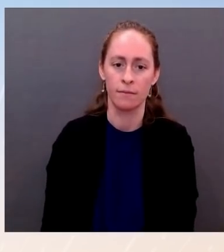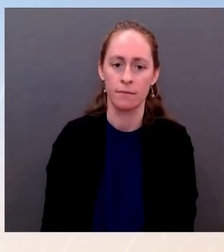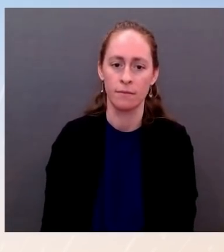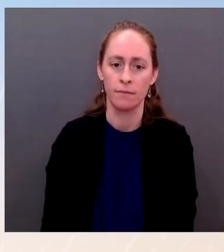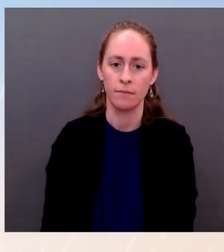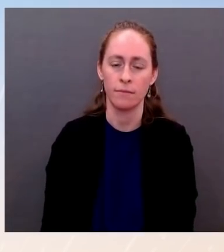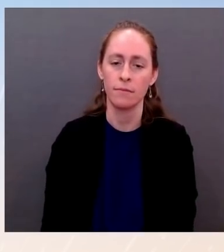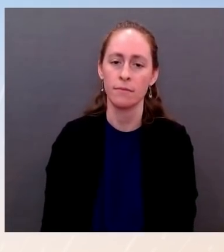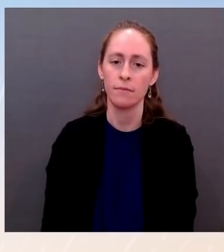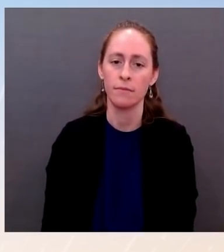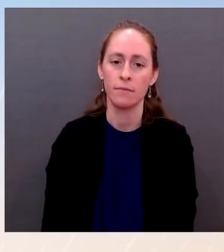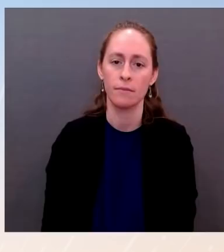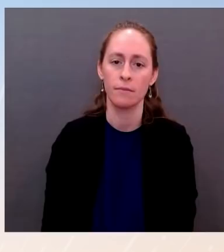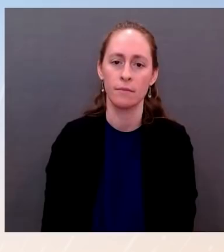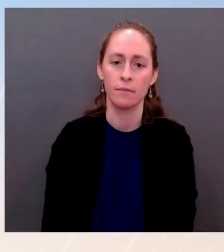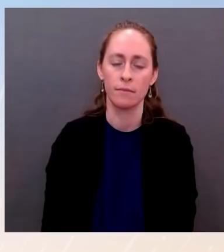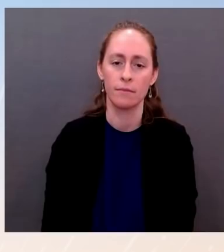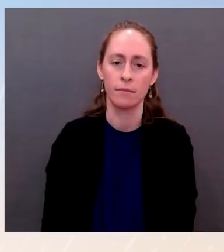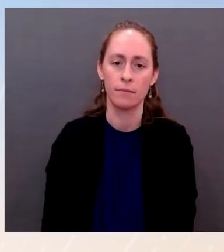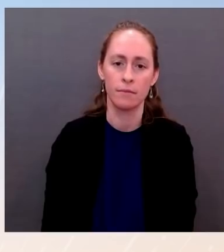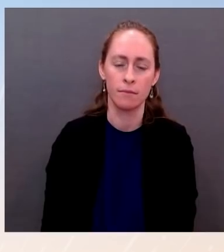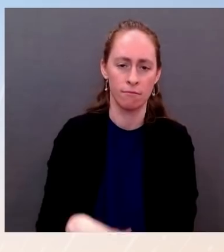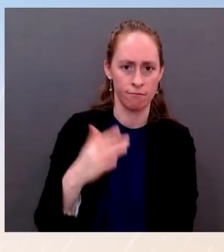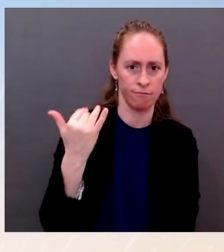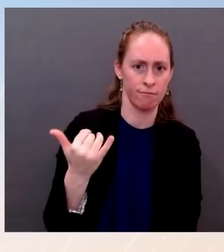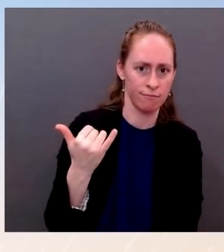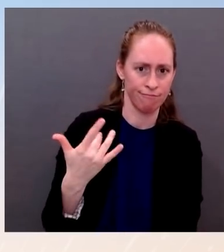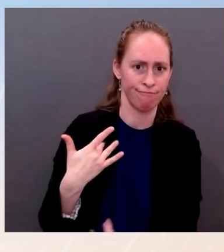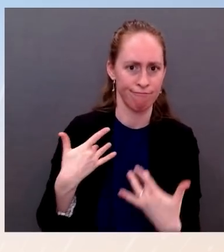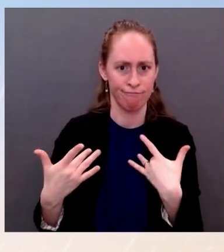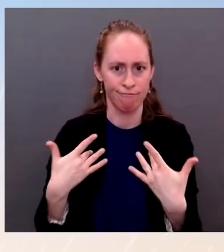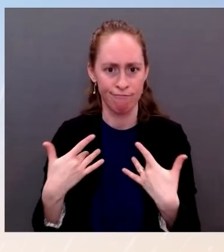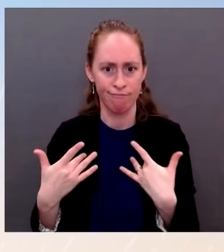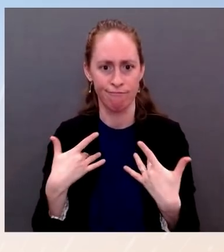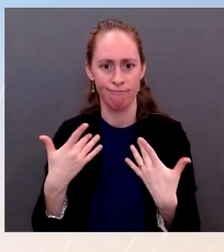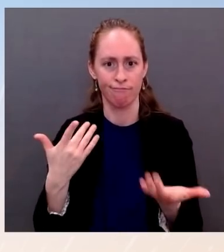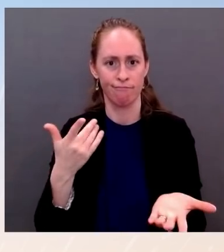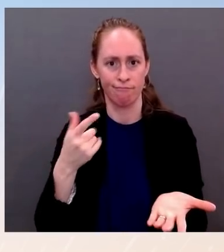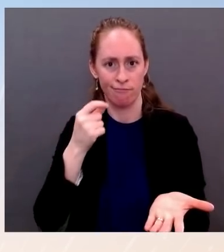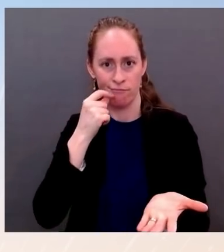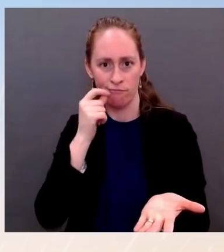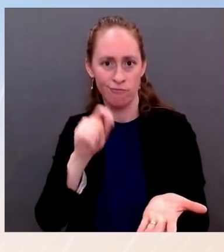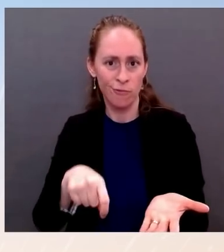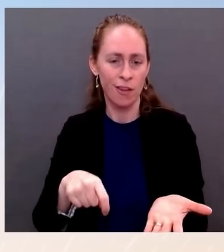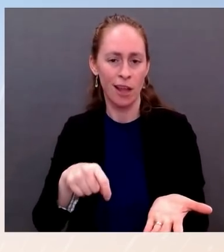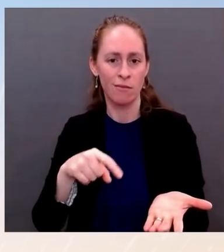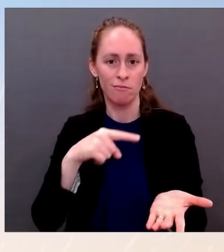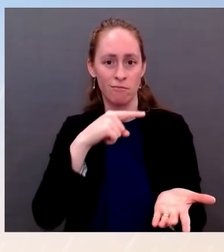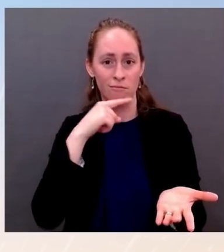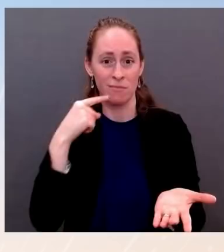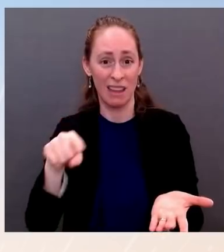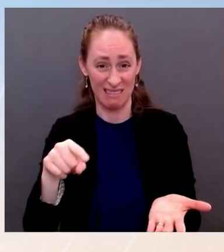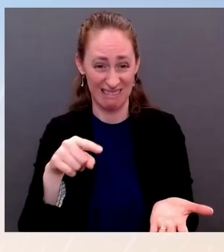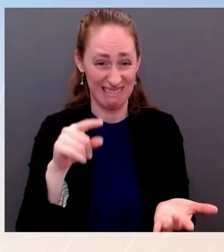does that at all affect the timetable for the President on his Supreme Court pick, simply because of the time and attention